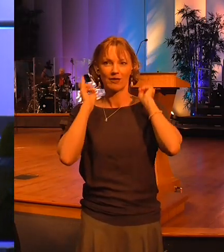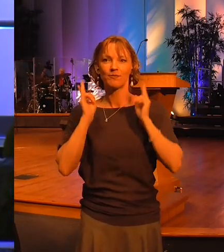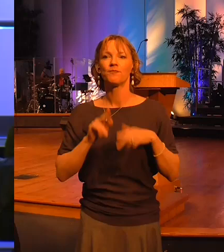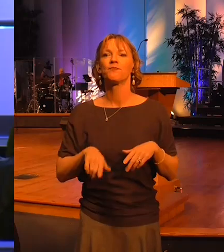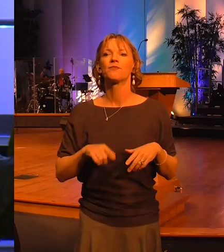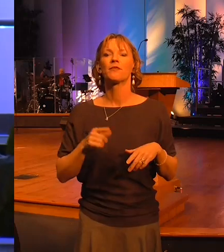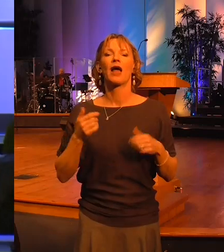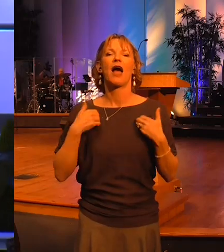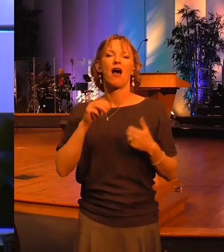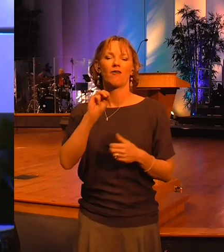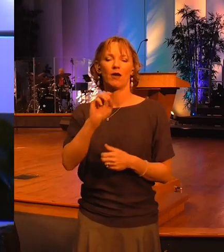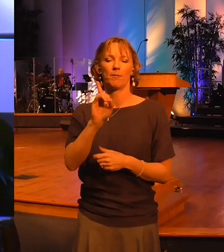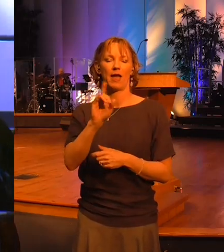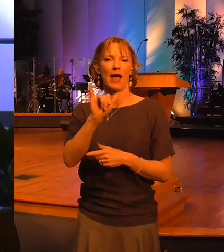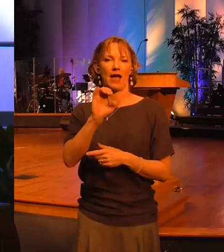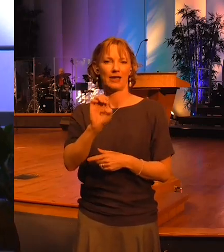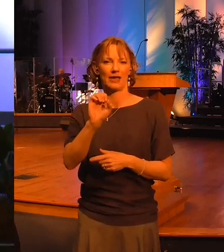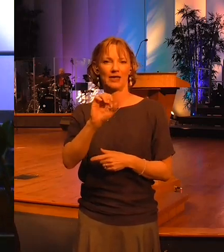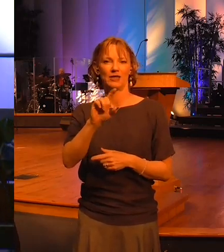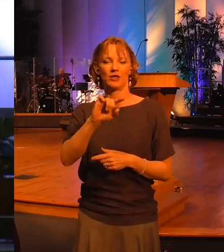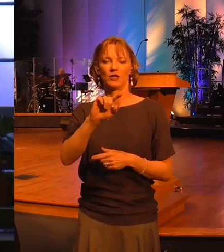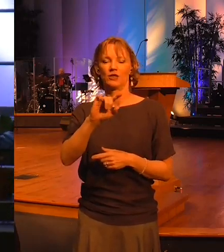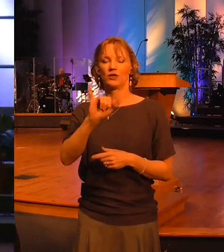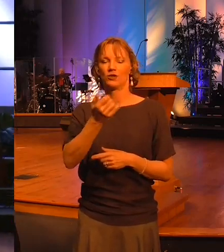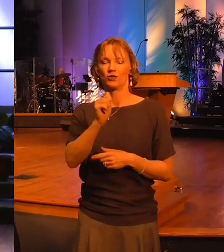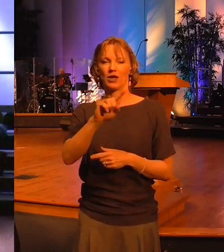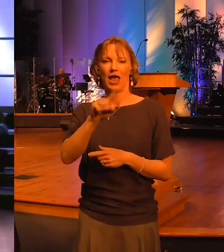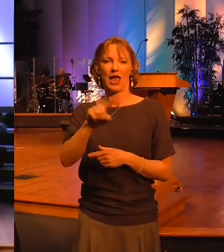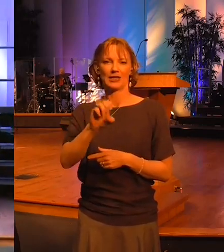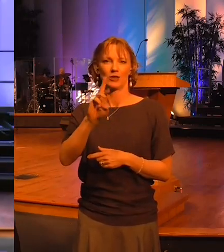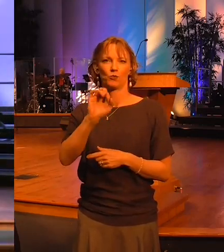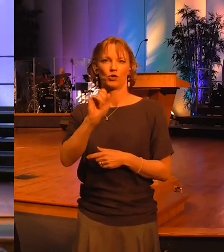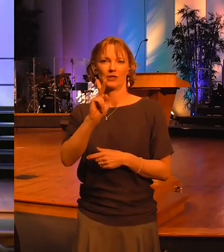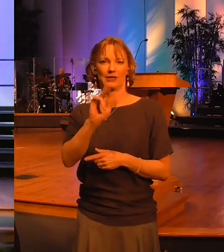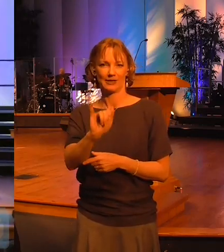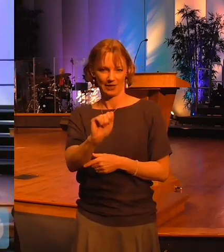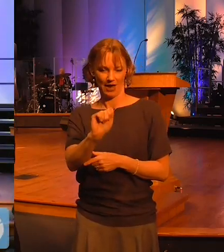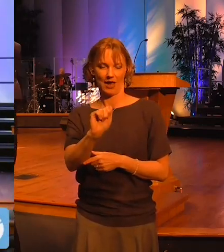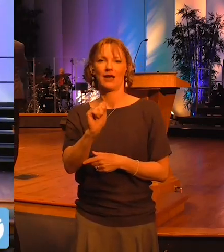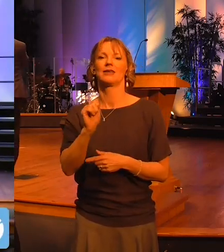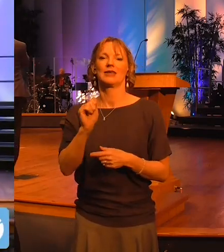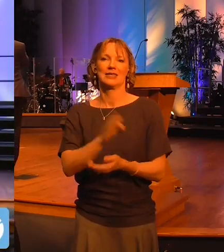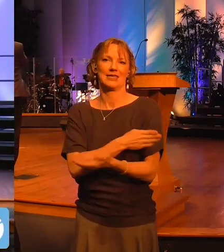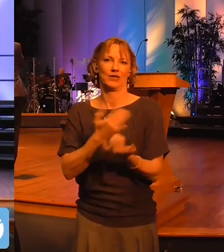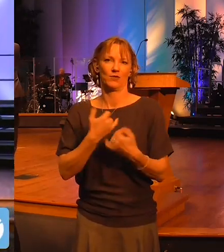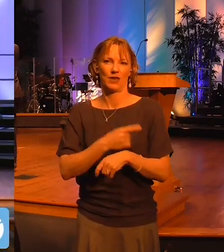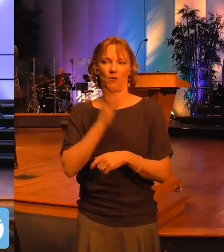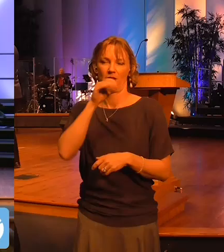Jazz Worst singing with us today so we're going to love that and we're all going to sing together